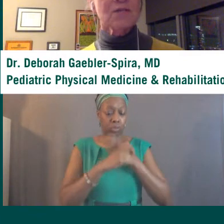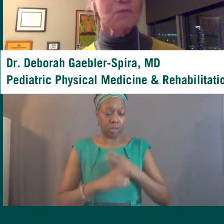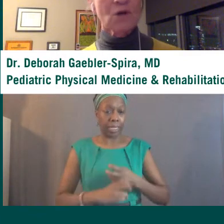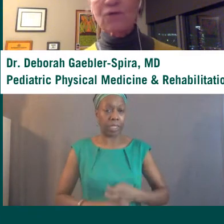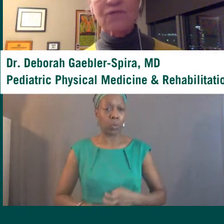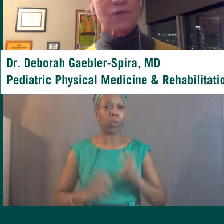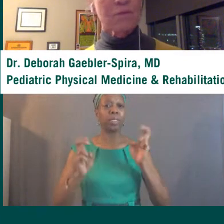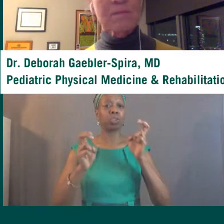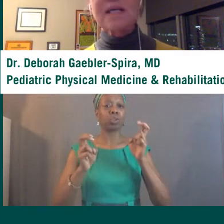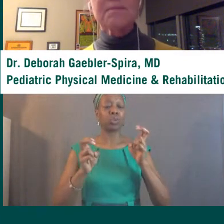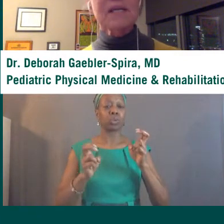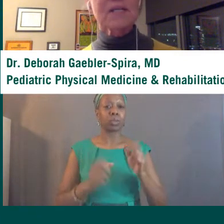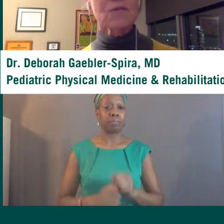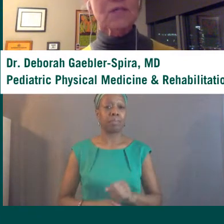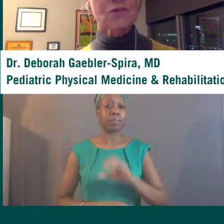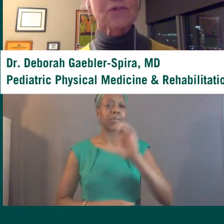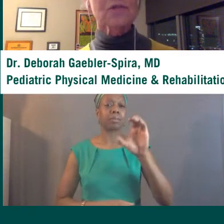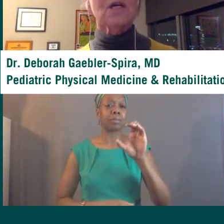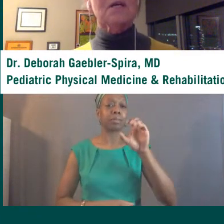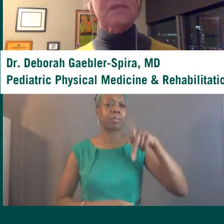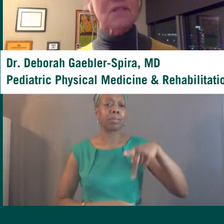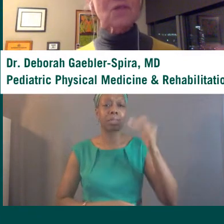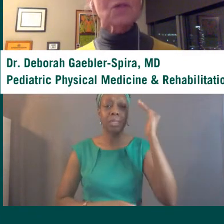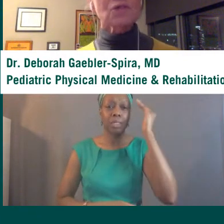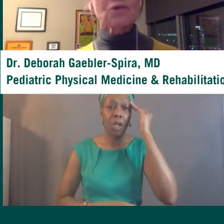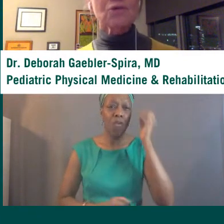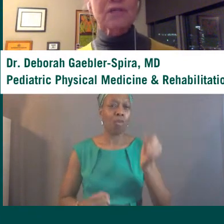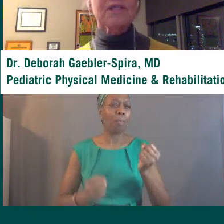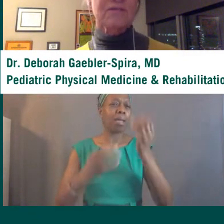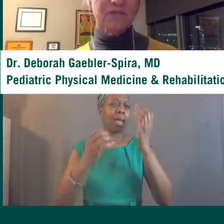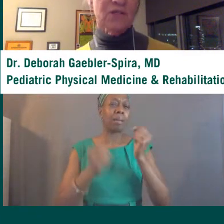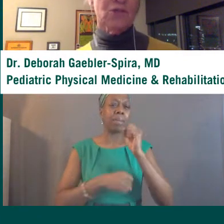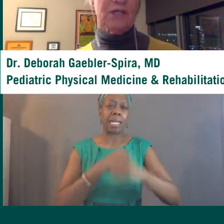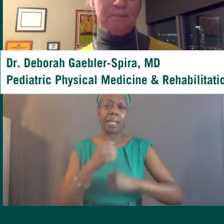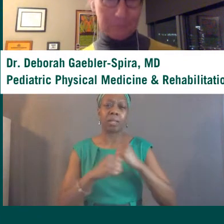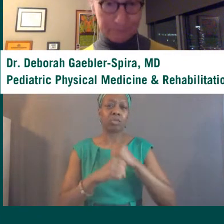has been known for many, many centuries, but this is a current definition.